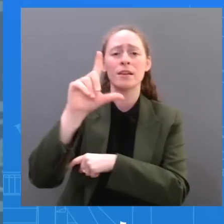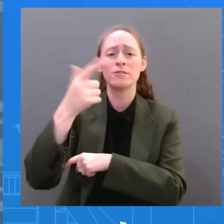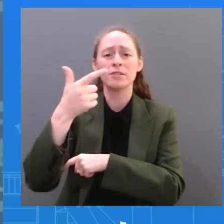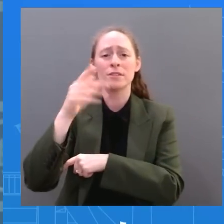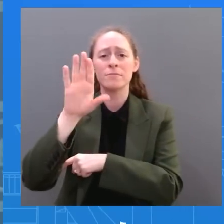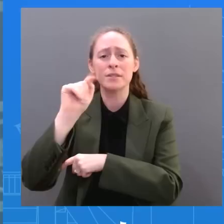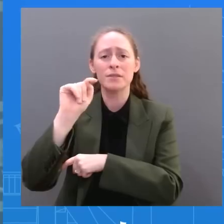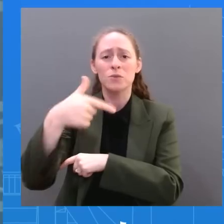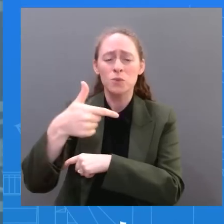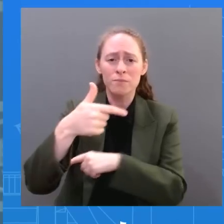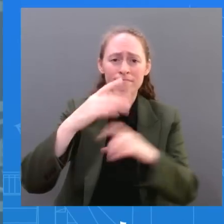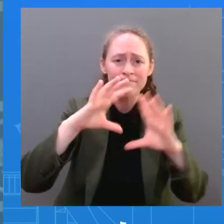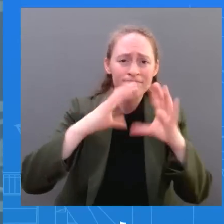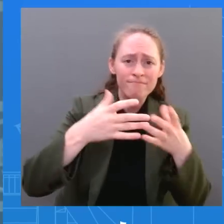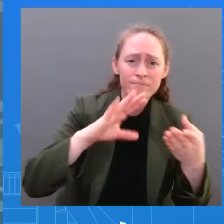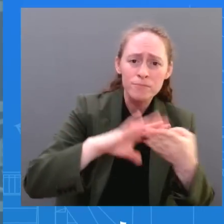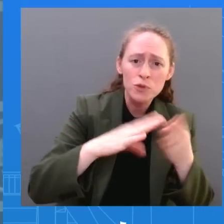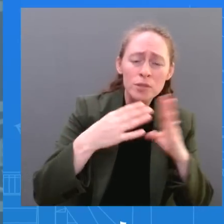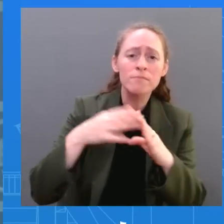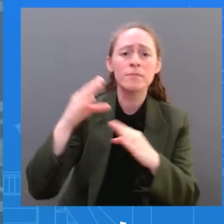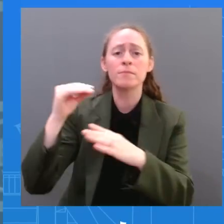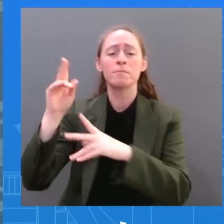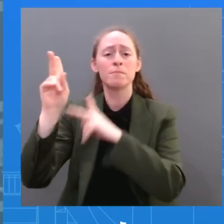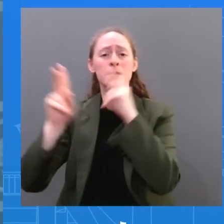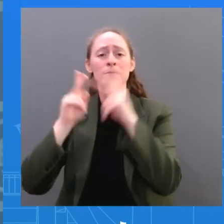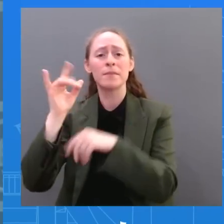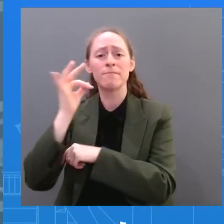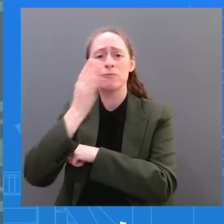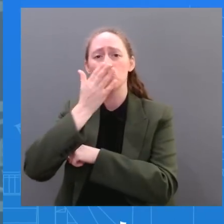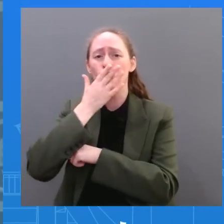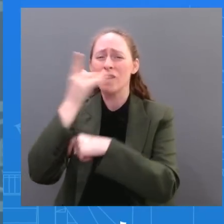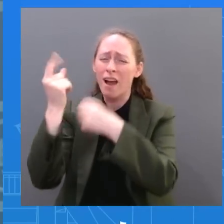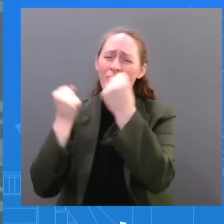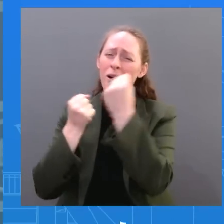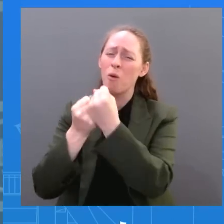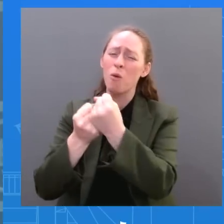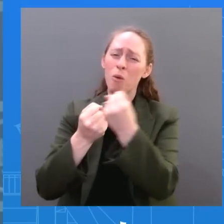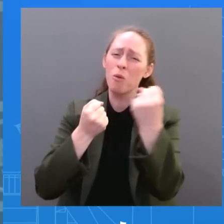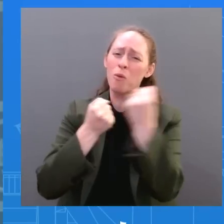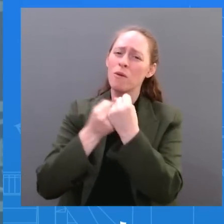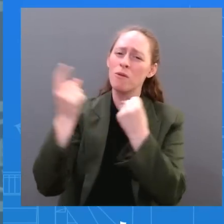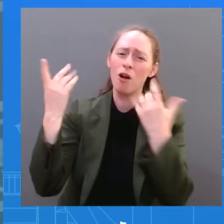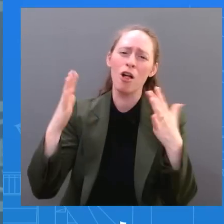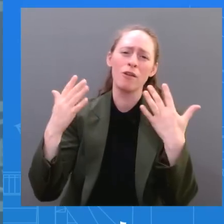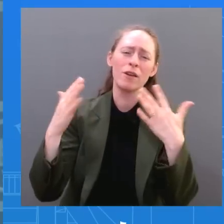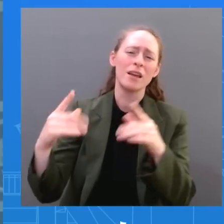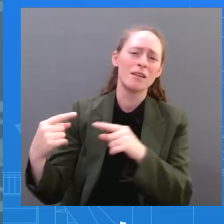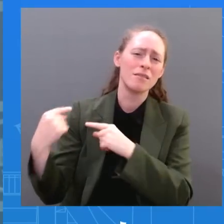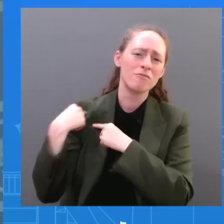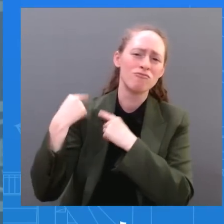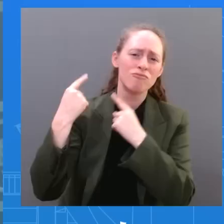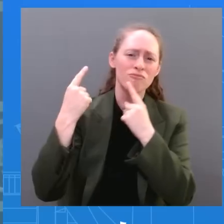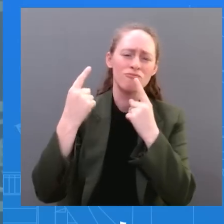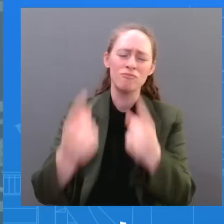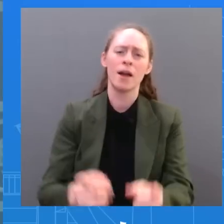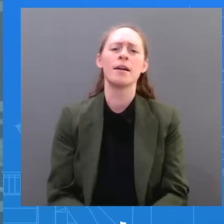He's doing everything that he can. The White House is closely coordinating as well with the Special Presidential Envoy